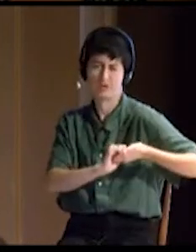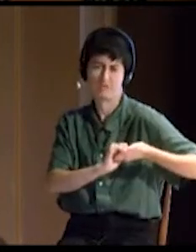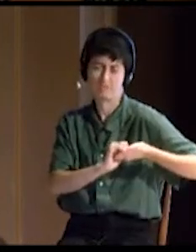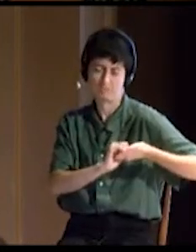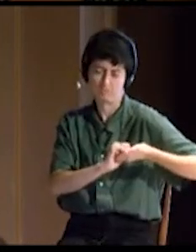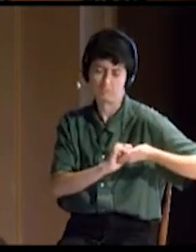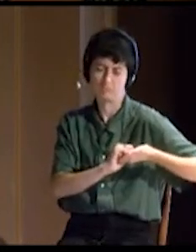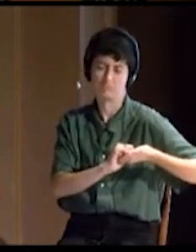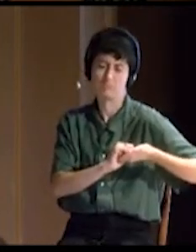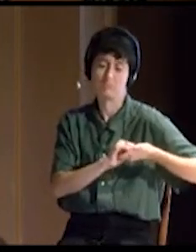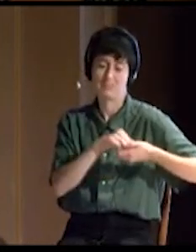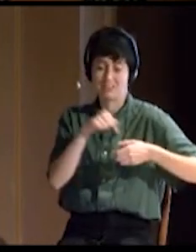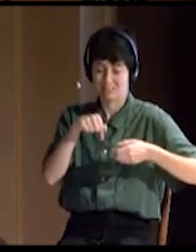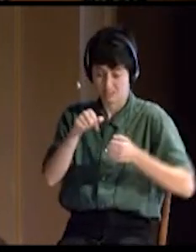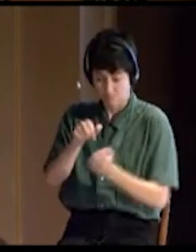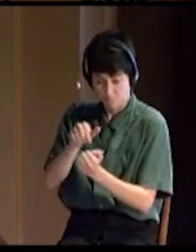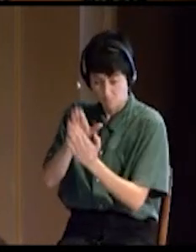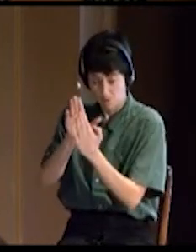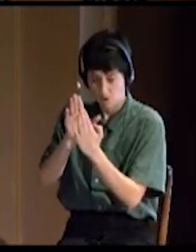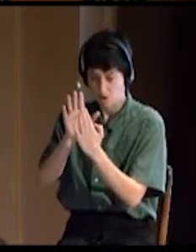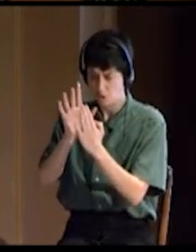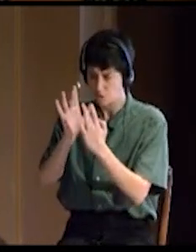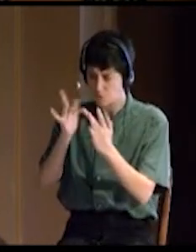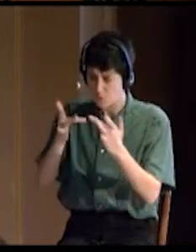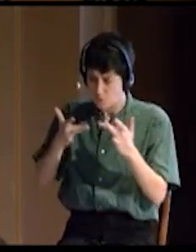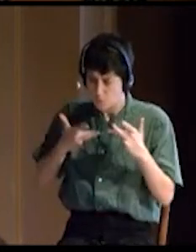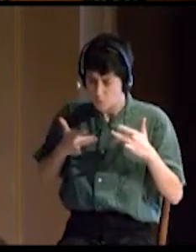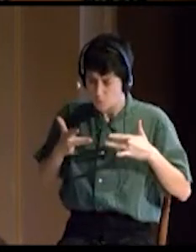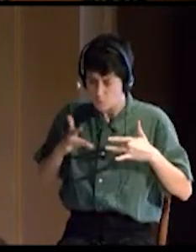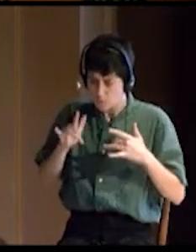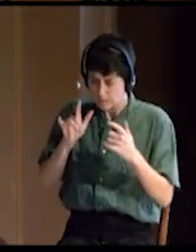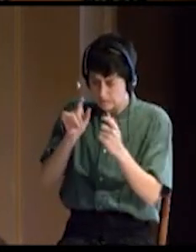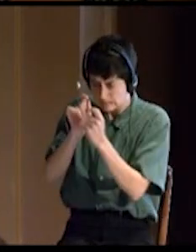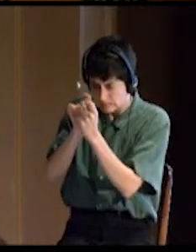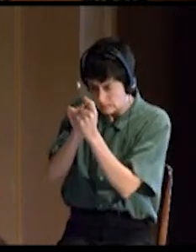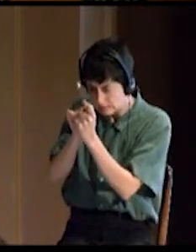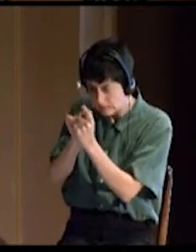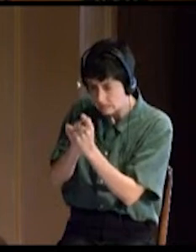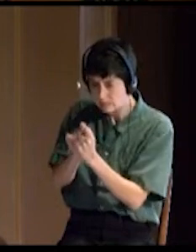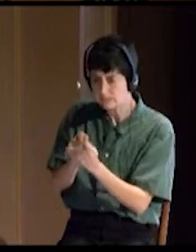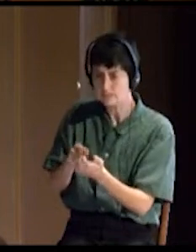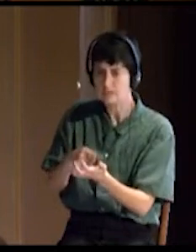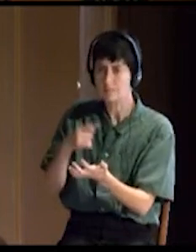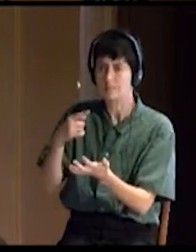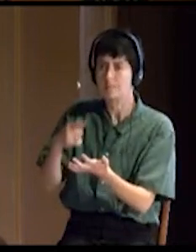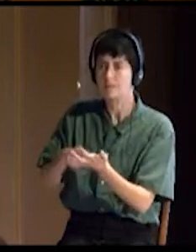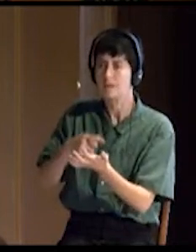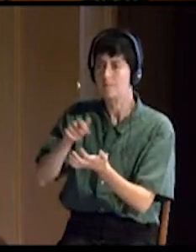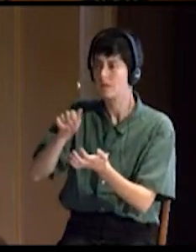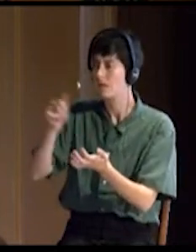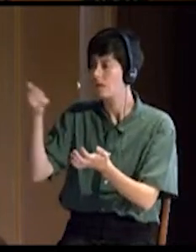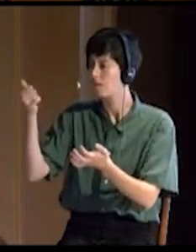that sometimes you also pick up sequences for spores that are just landing on your lichen sample.